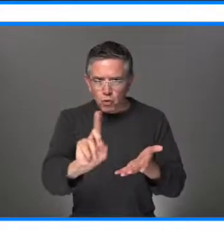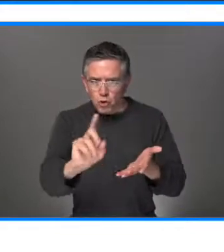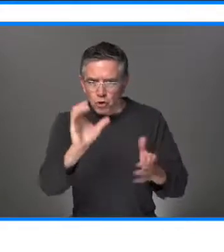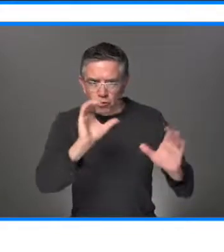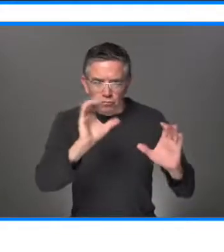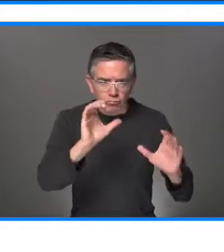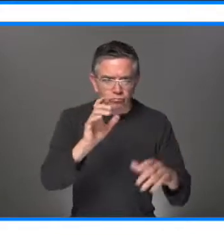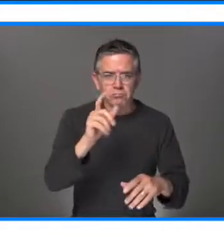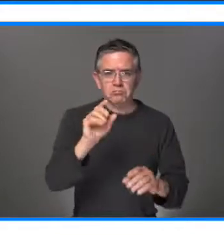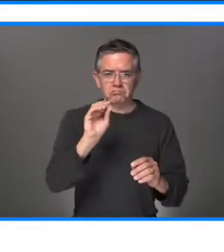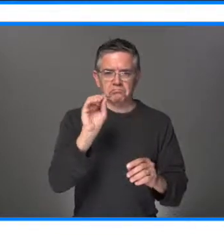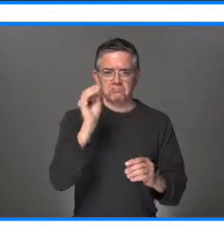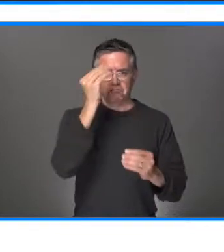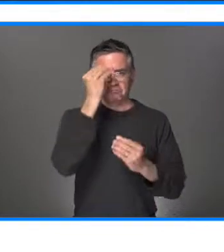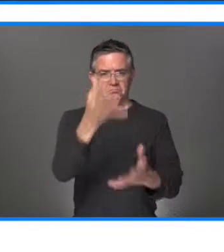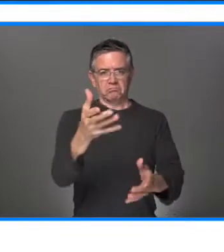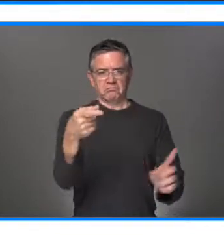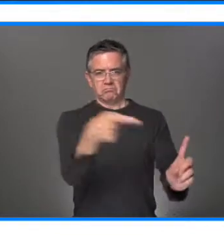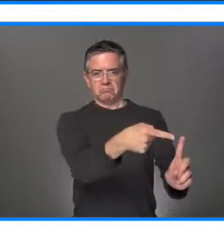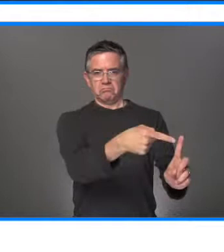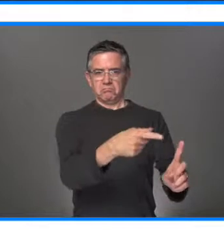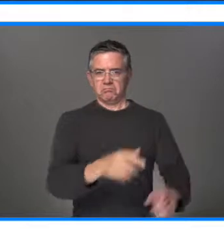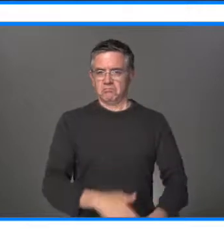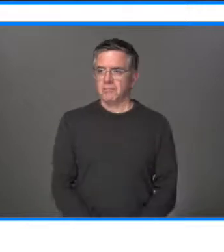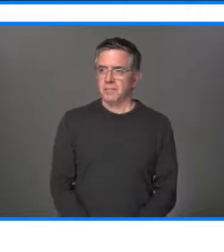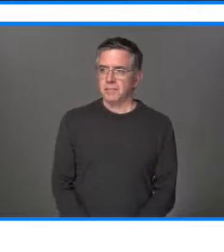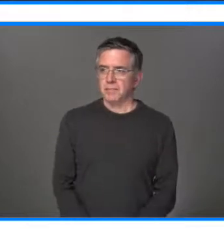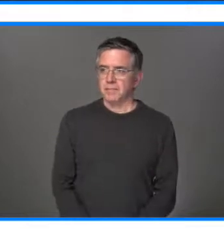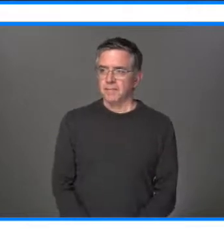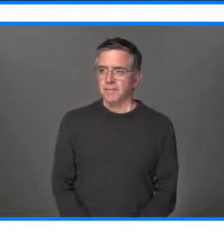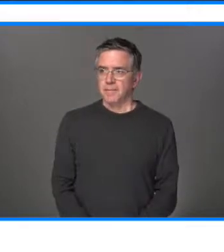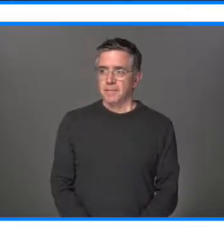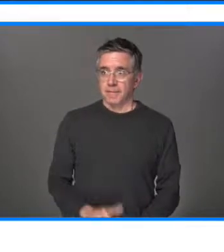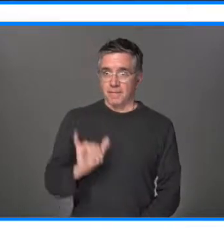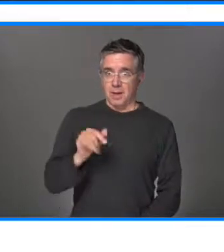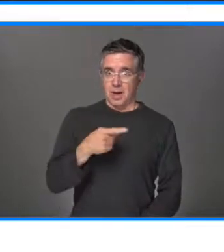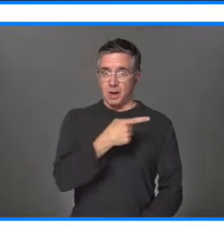it is VaccineLocator.doh.wa.gov.